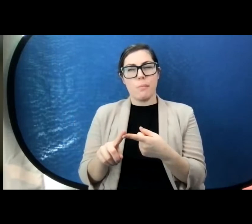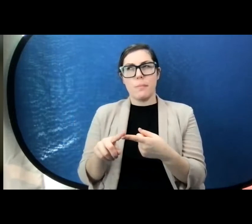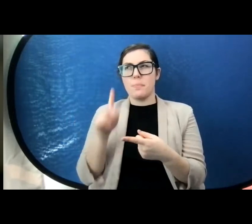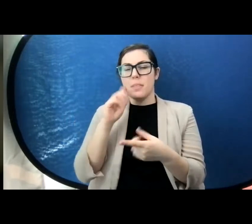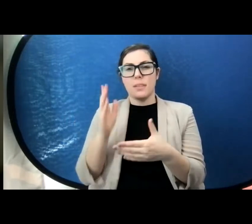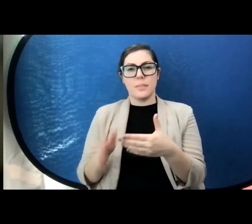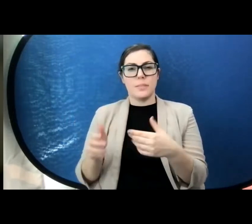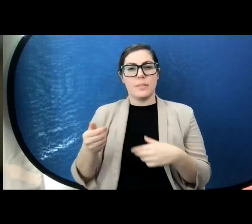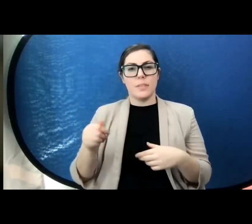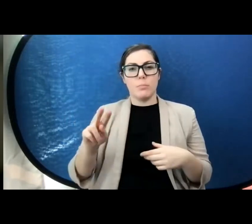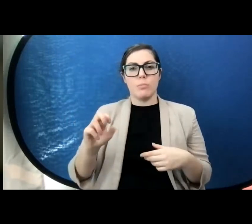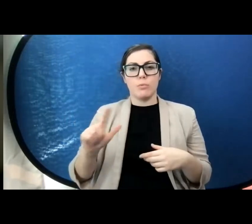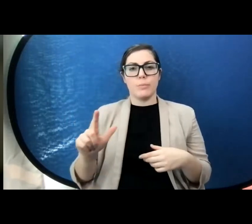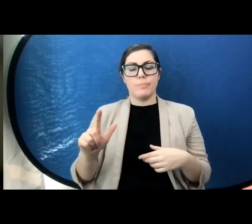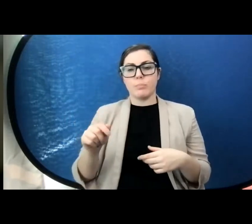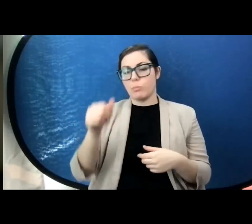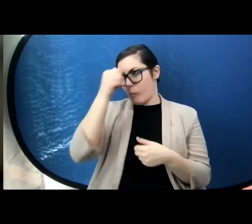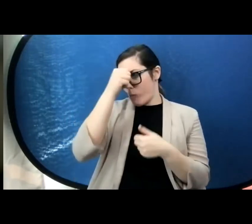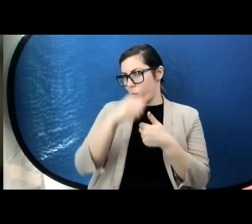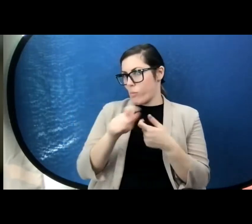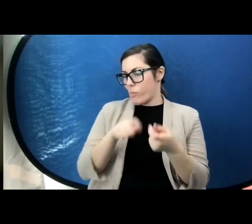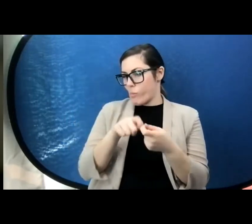I don't remember the exact deadline right now but it's on the press release,